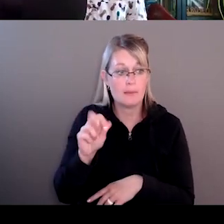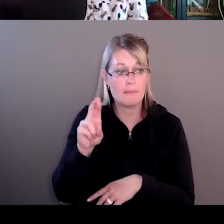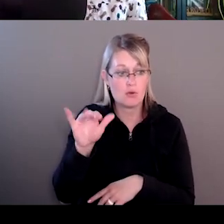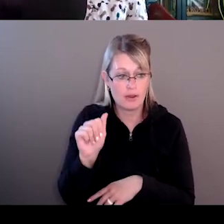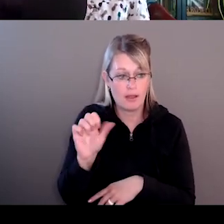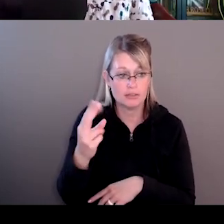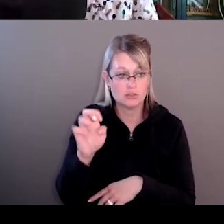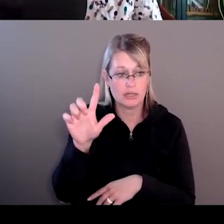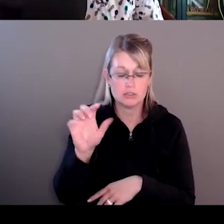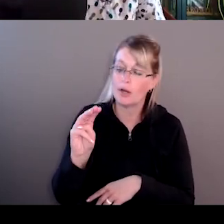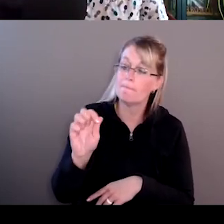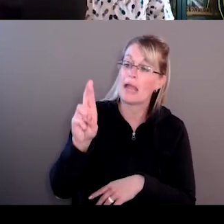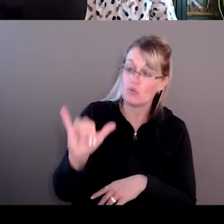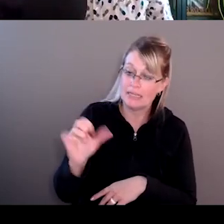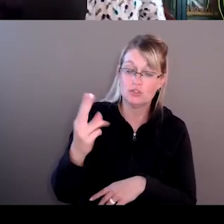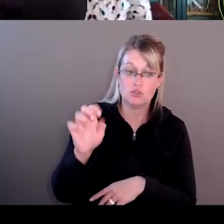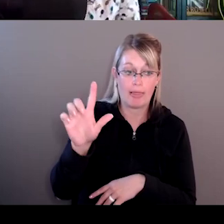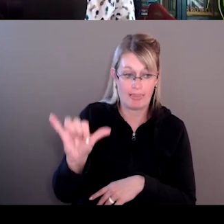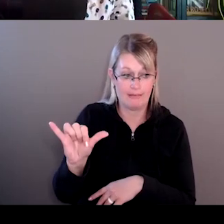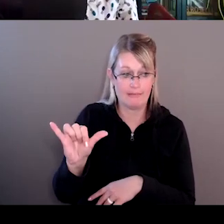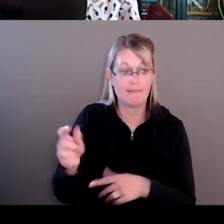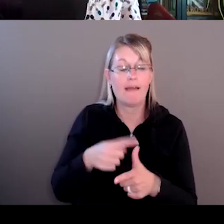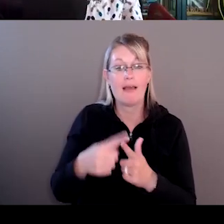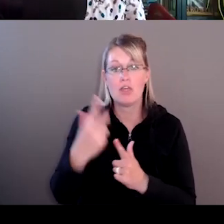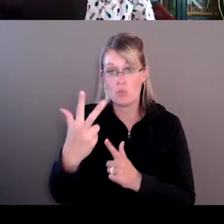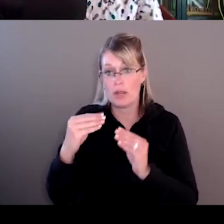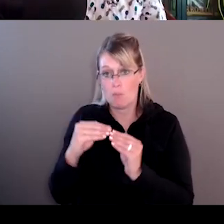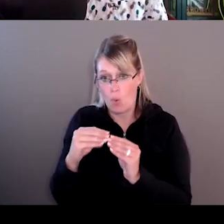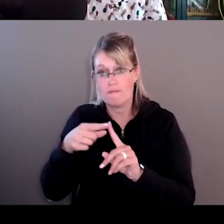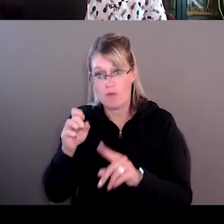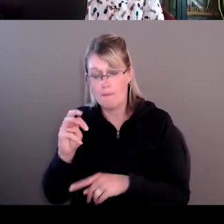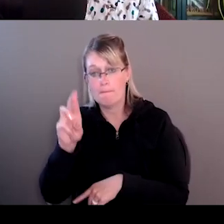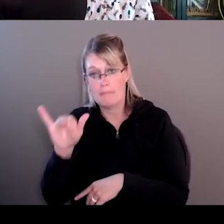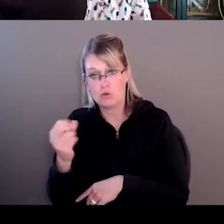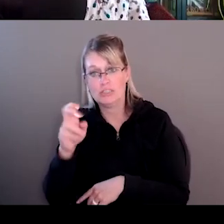the compound accessible name is 3 more from Mary Shelley and it would announce as "button."